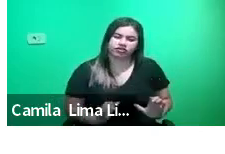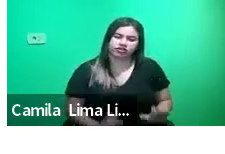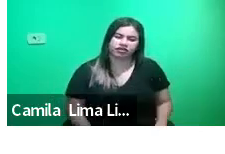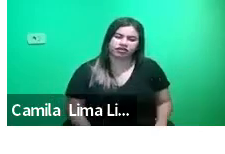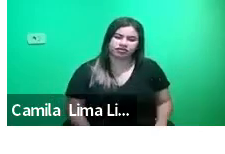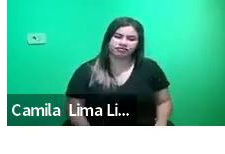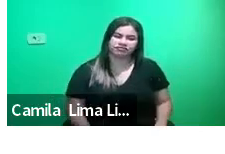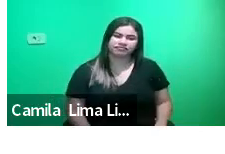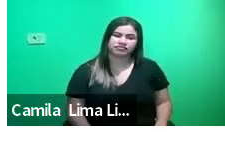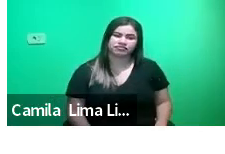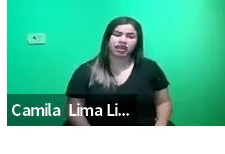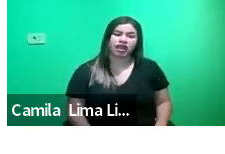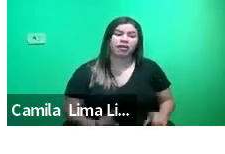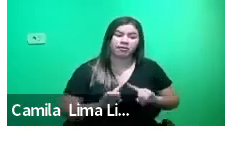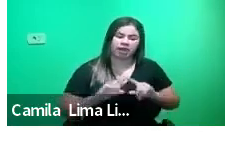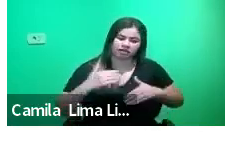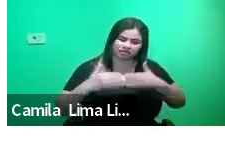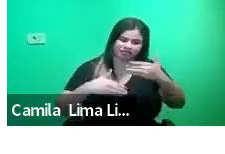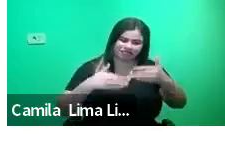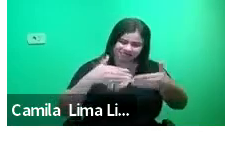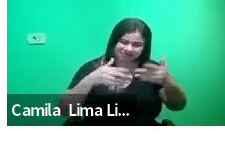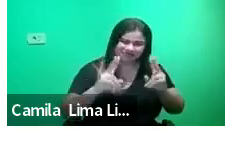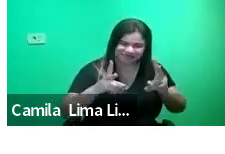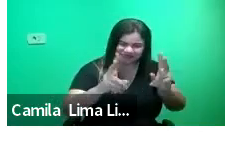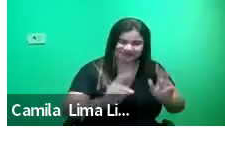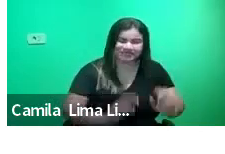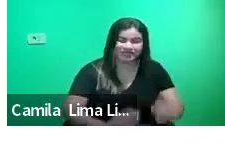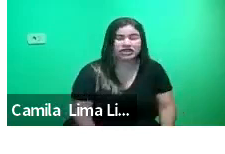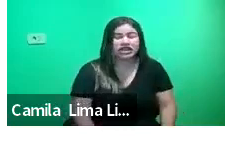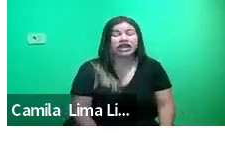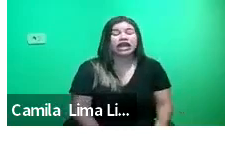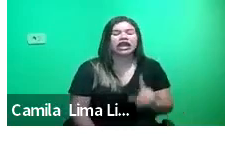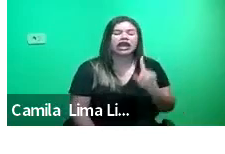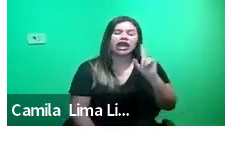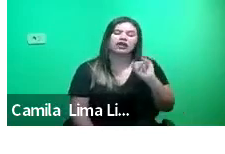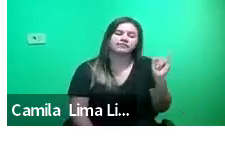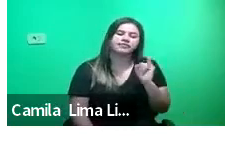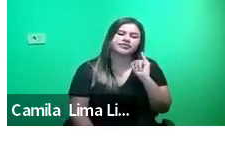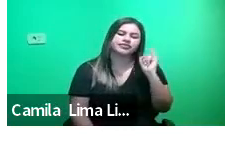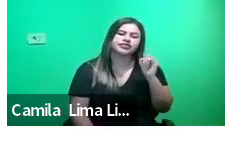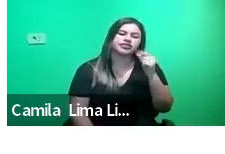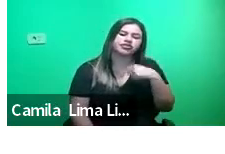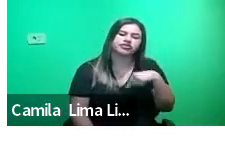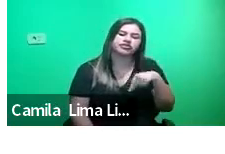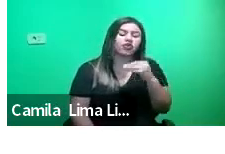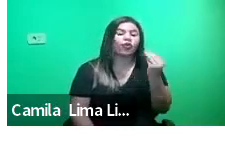bit i'll i'll move on from from her work. But I think work. But I think it's it's it's very resting and she makes the point